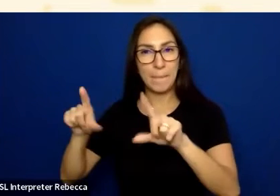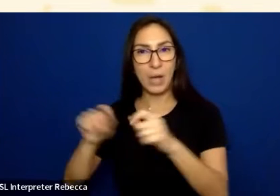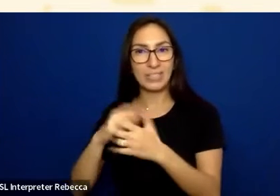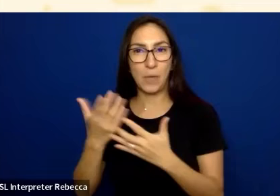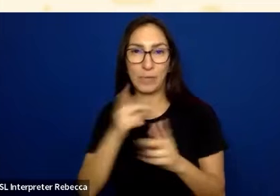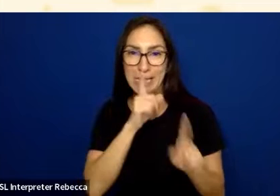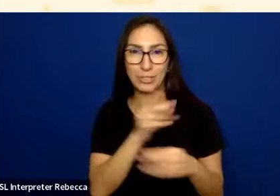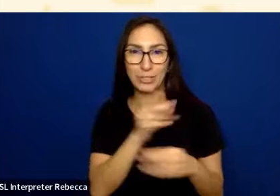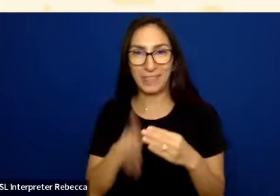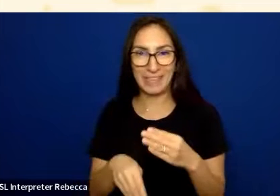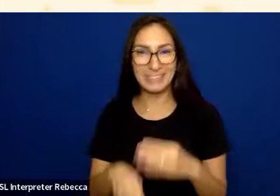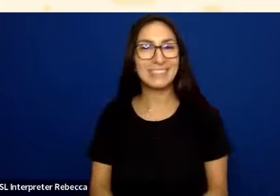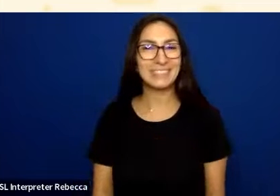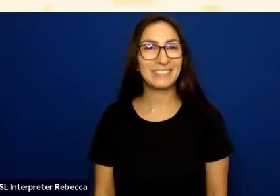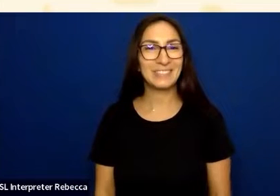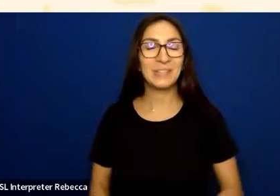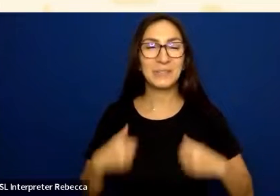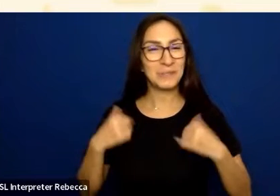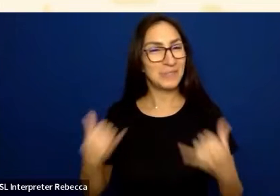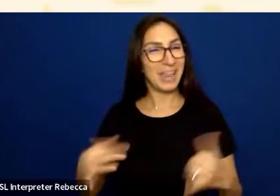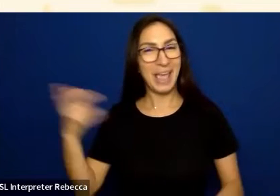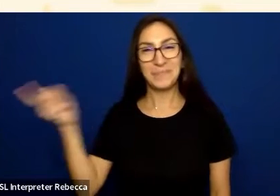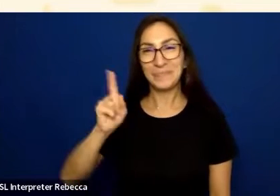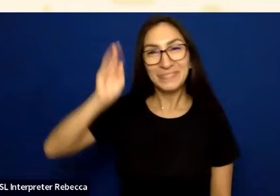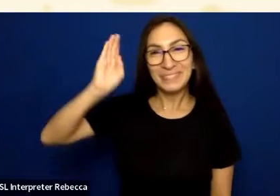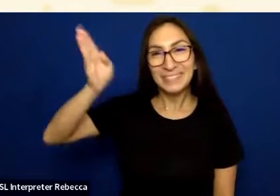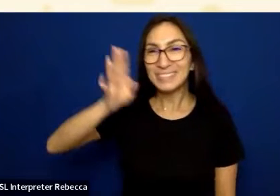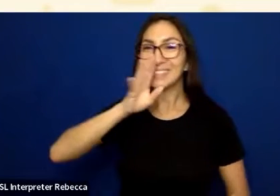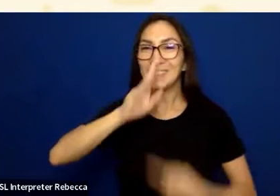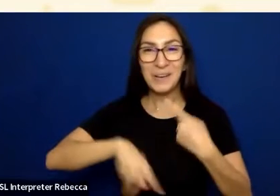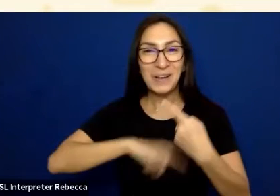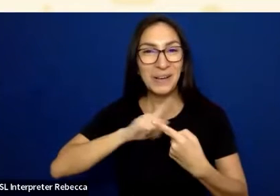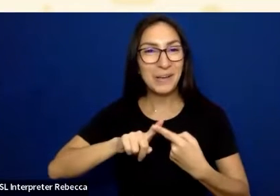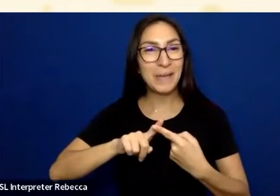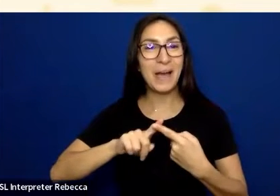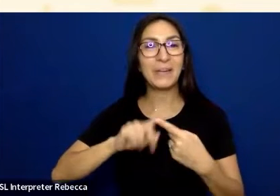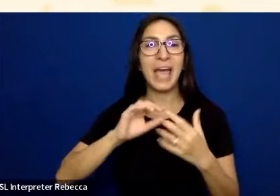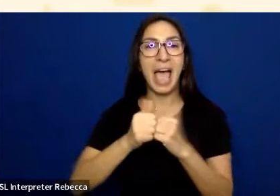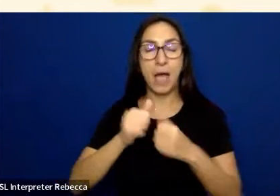So today I'm here to talk about how to code for keyboard access in WordPress.